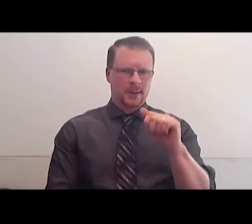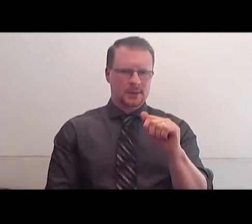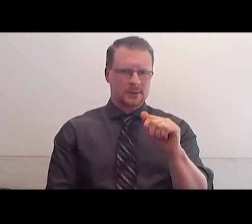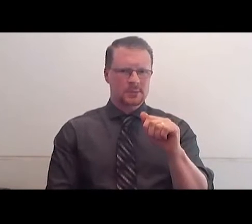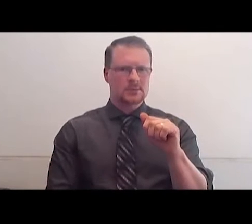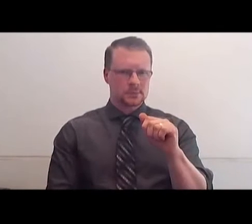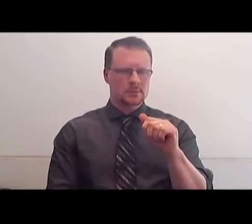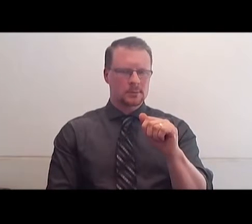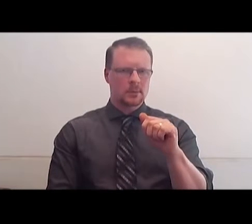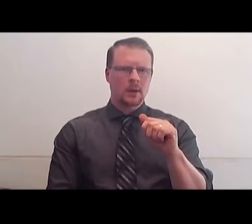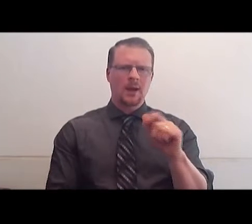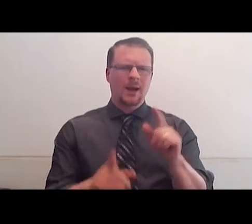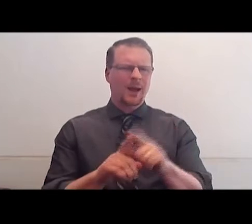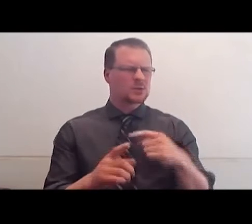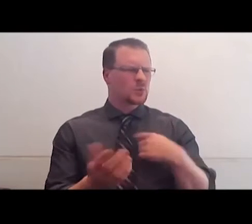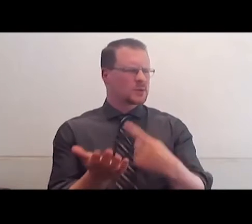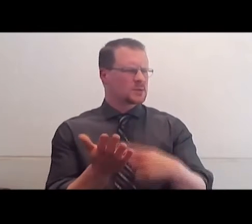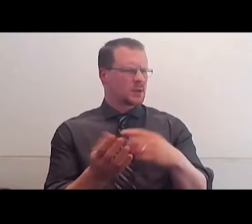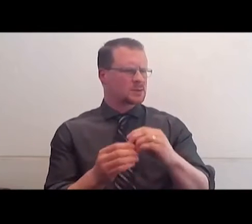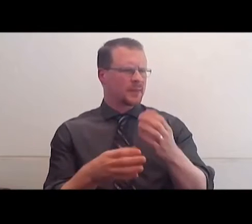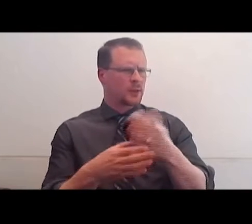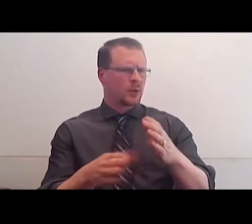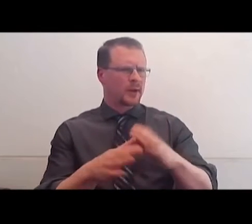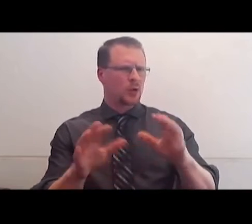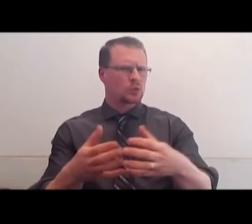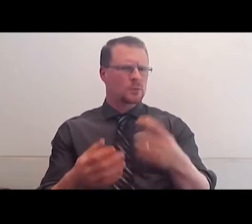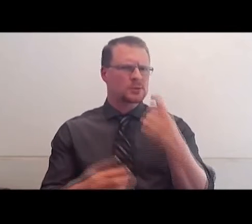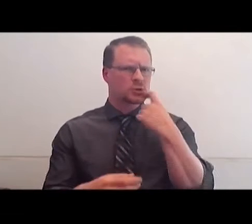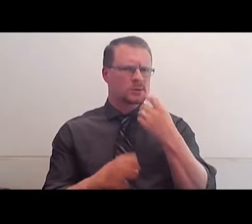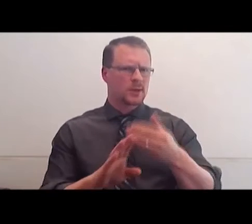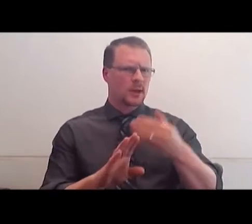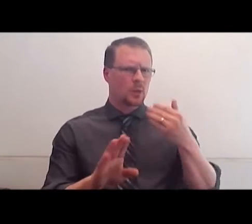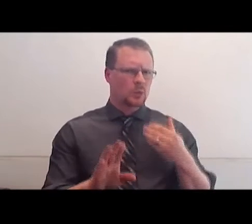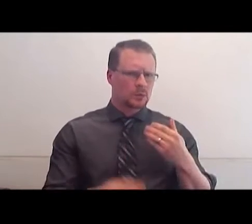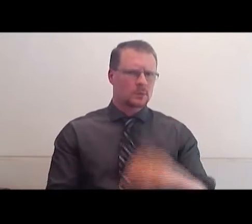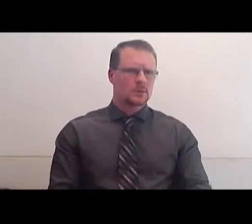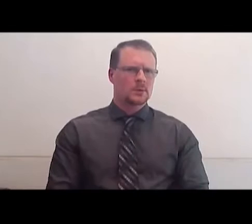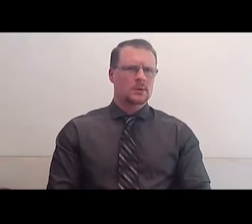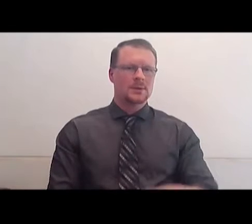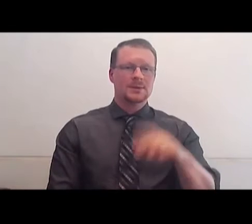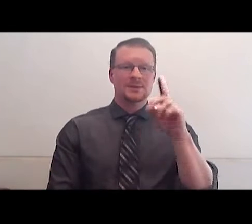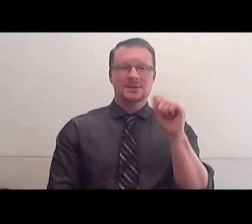One issue about people with disabilities, as we've discussed in the breakout groups recently,